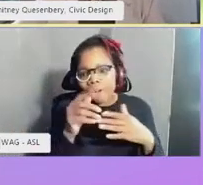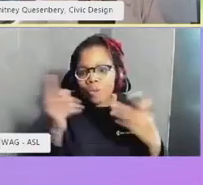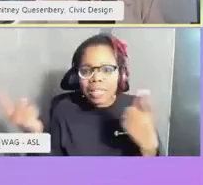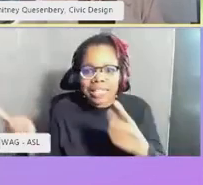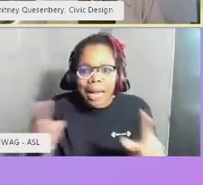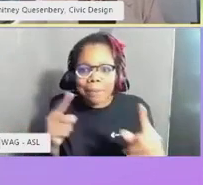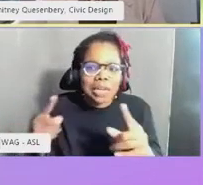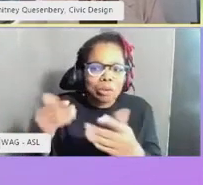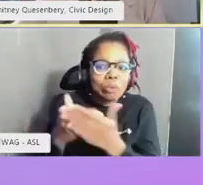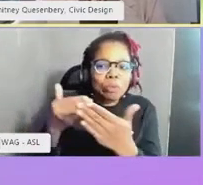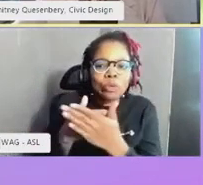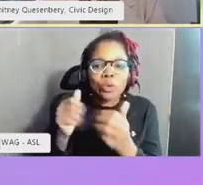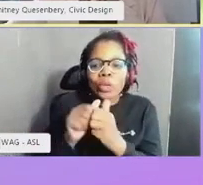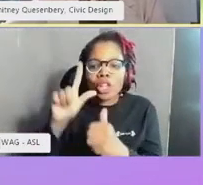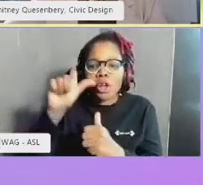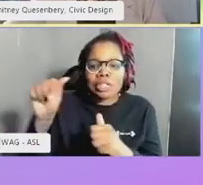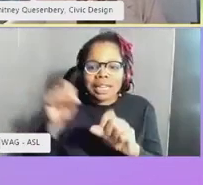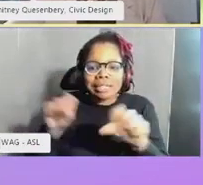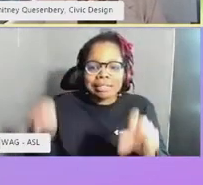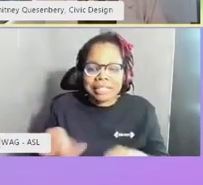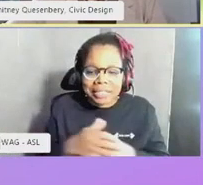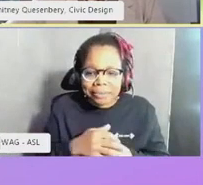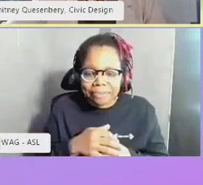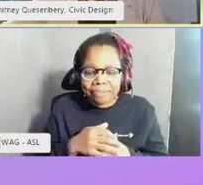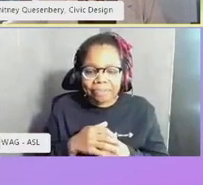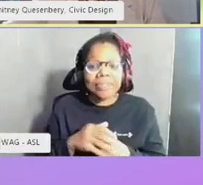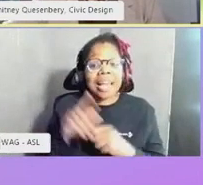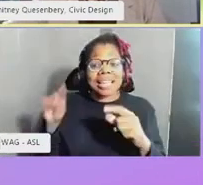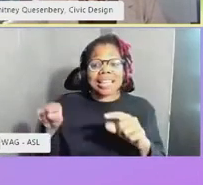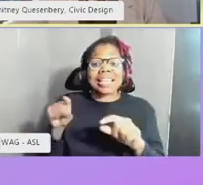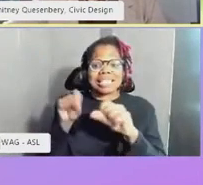device. So now I want to come back to where we are at the